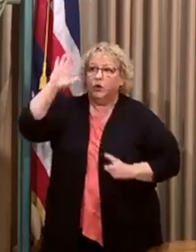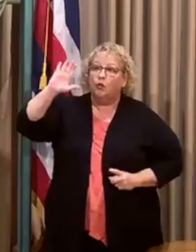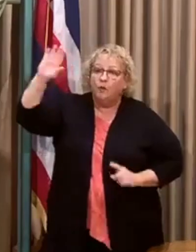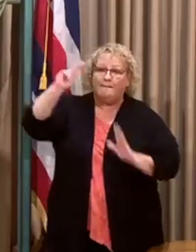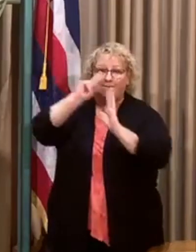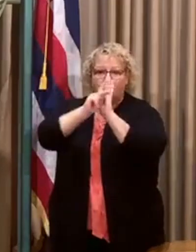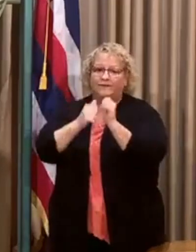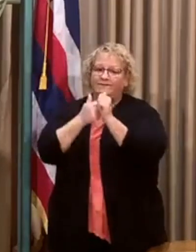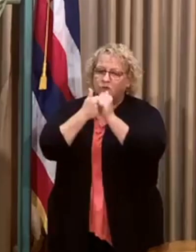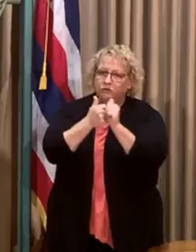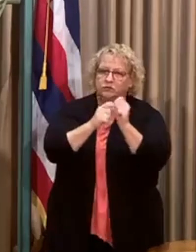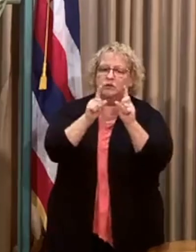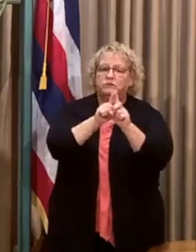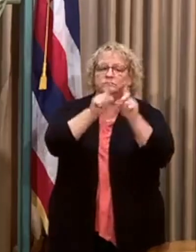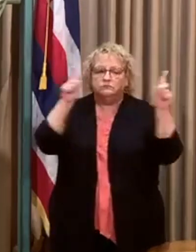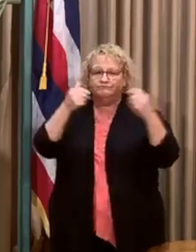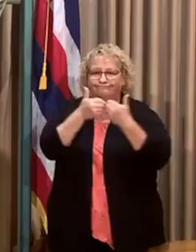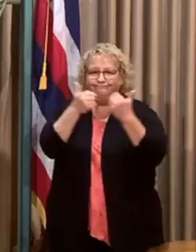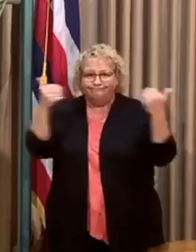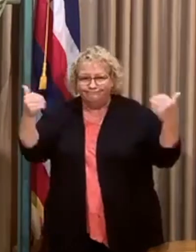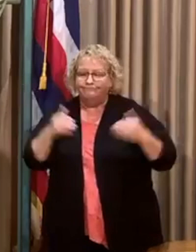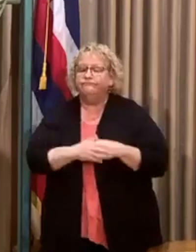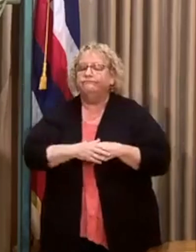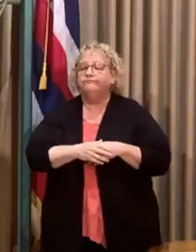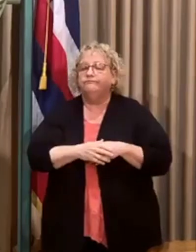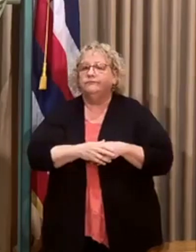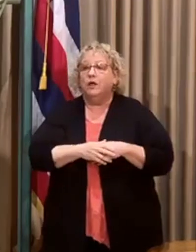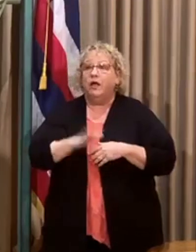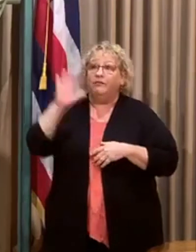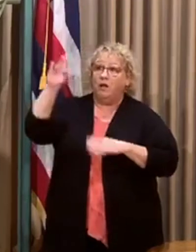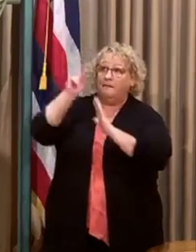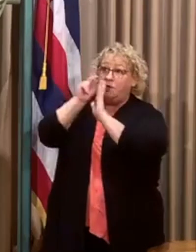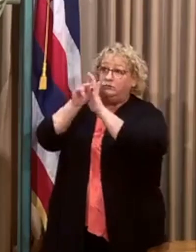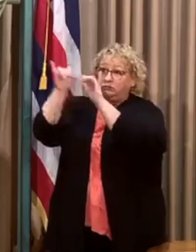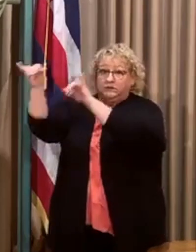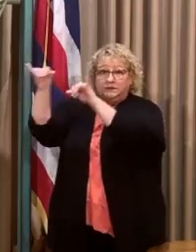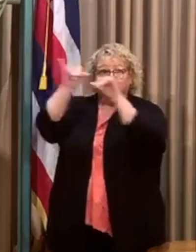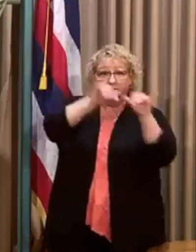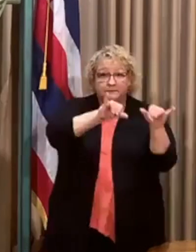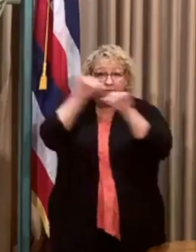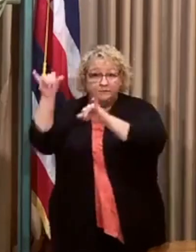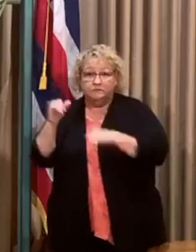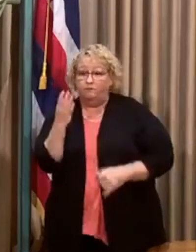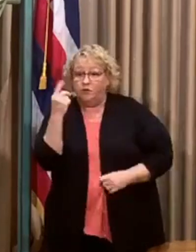and whether or not they are exactly the same as the 14-day requirements